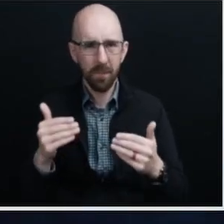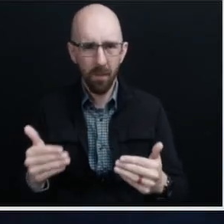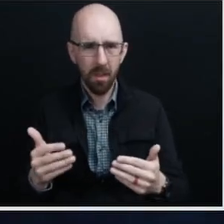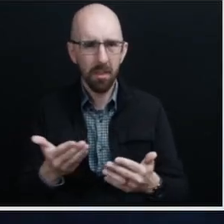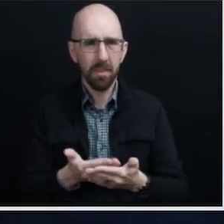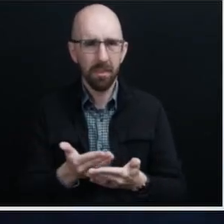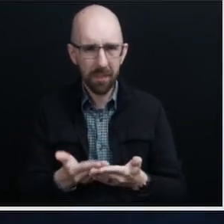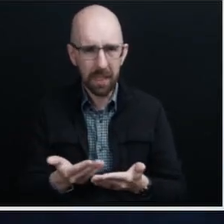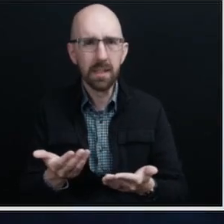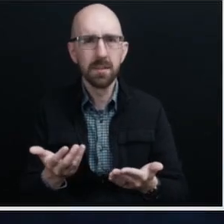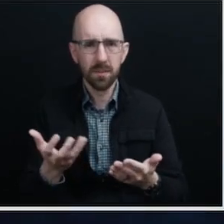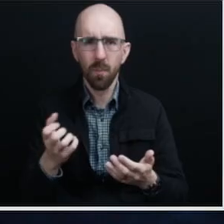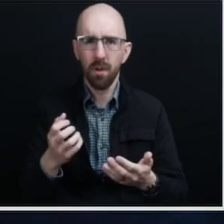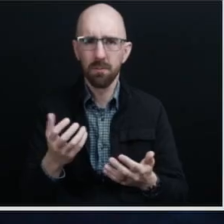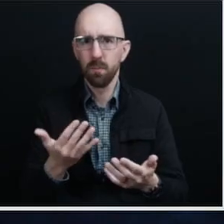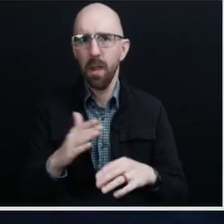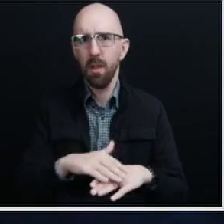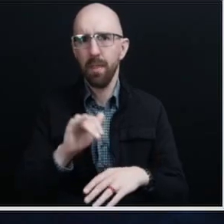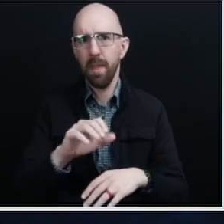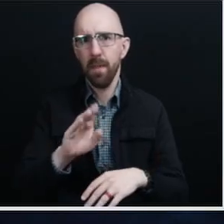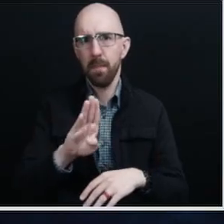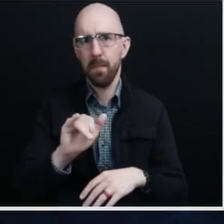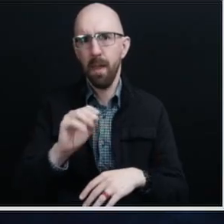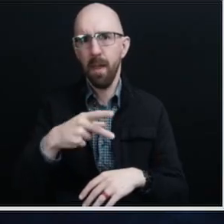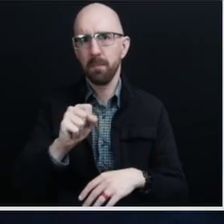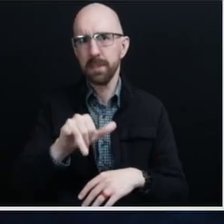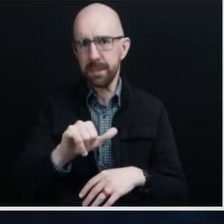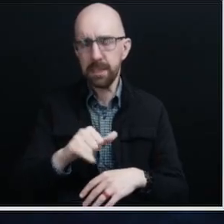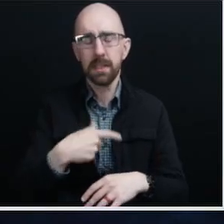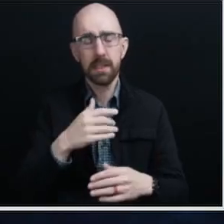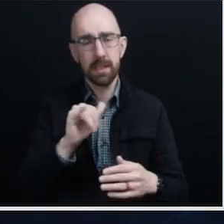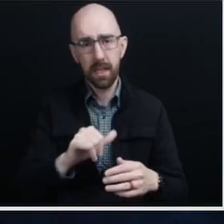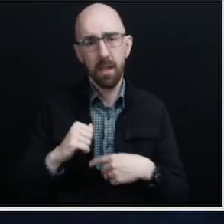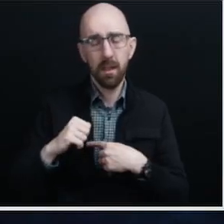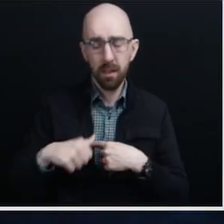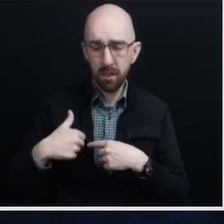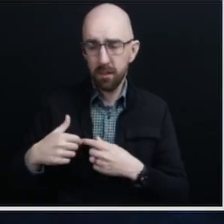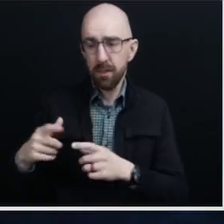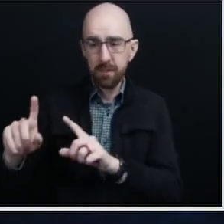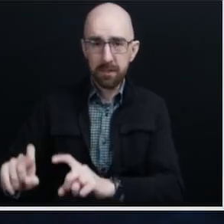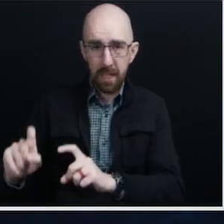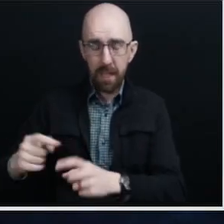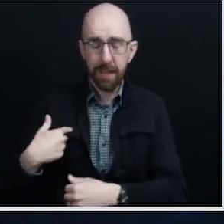waiting on that biopsy had the biopsy and then of course it's the waiting game like the worst